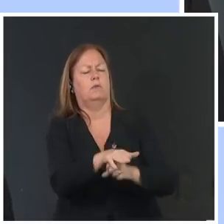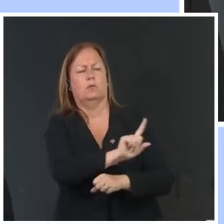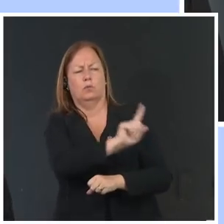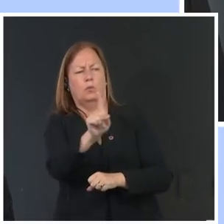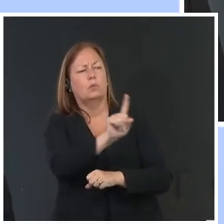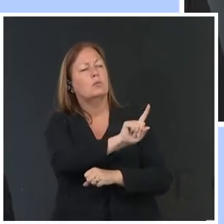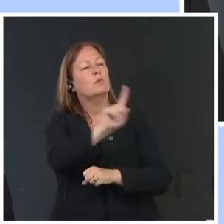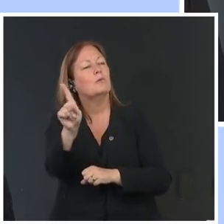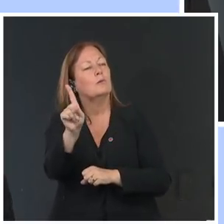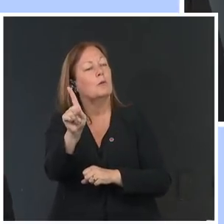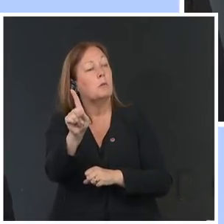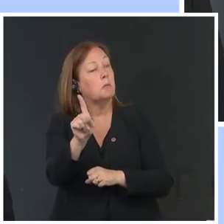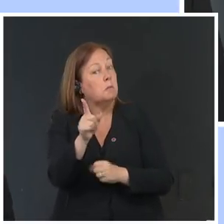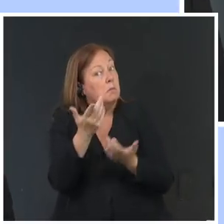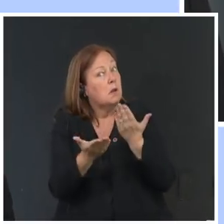could be very